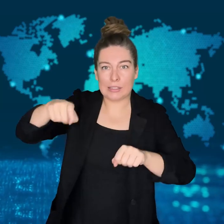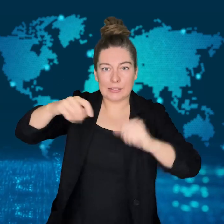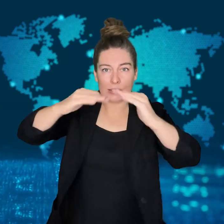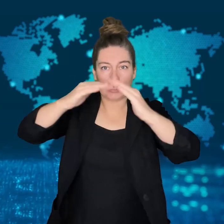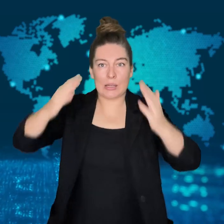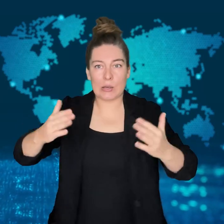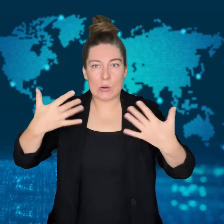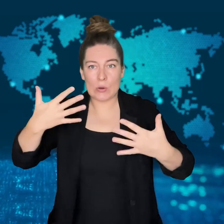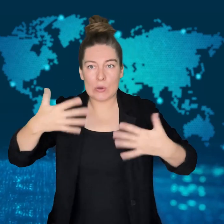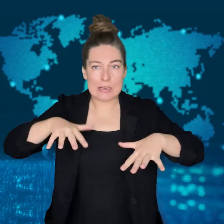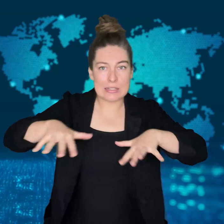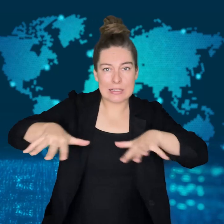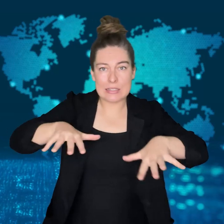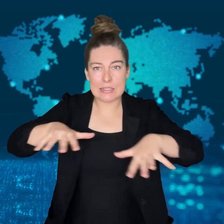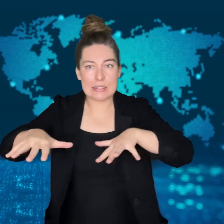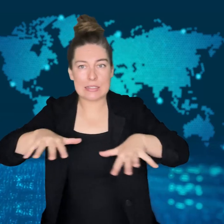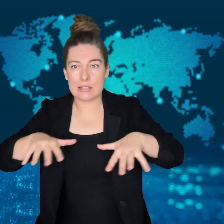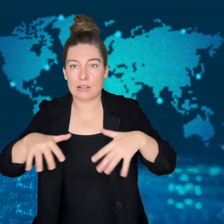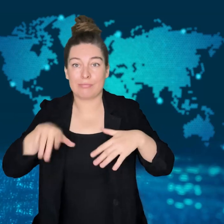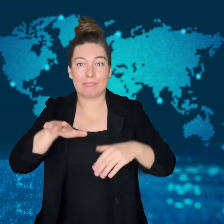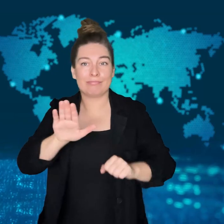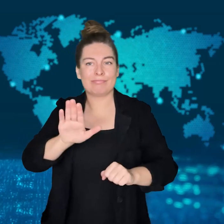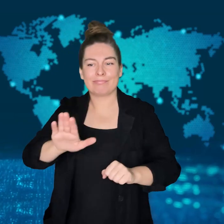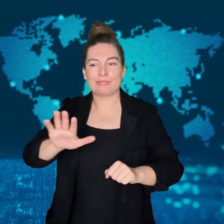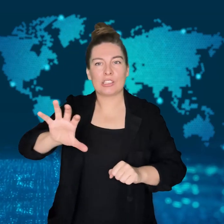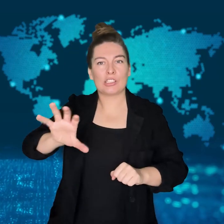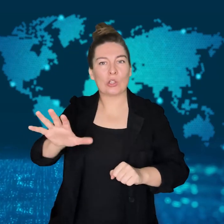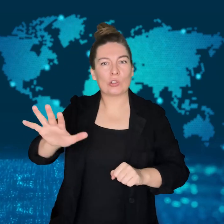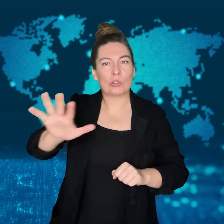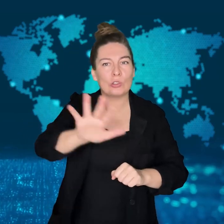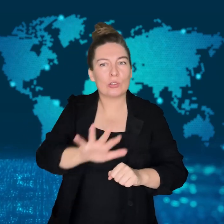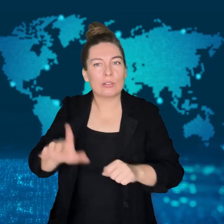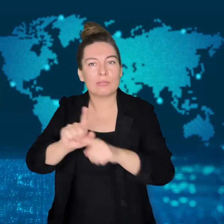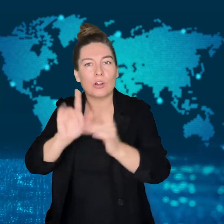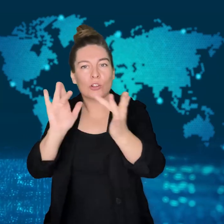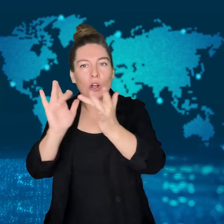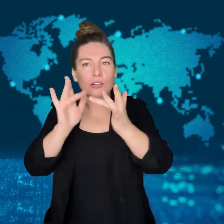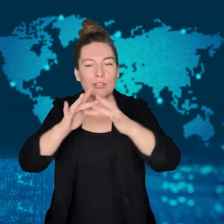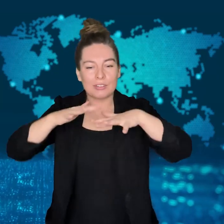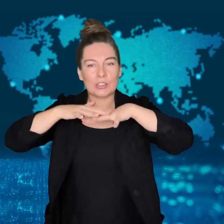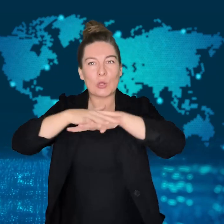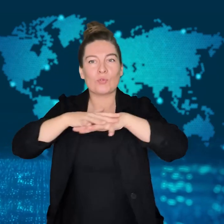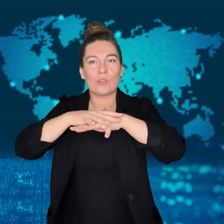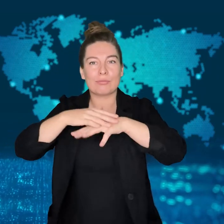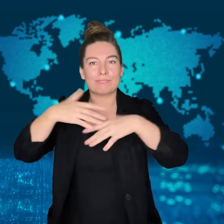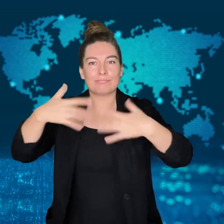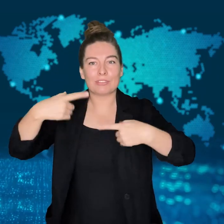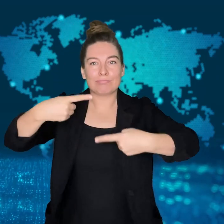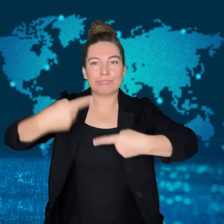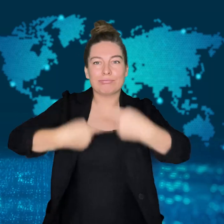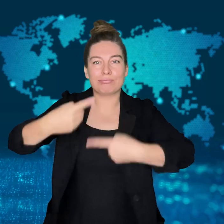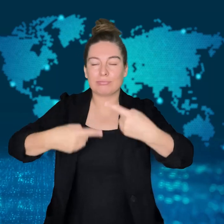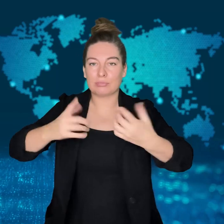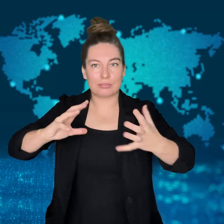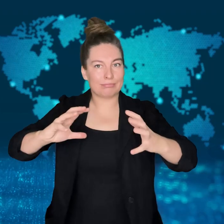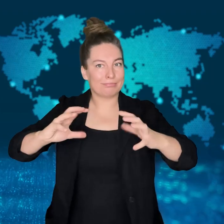500,000 people are homeless.